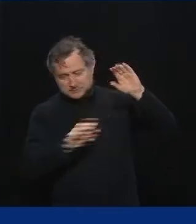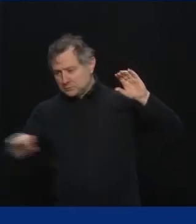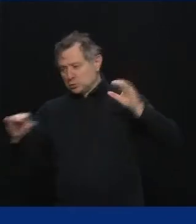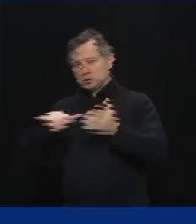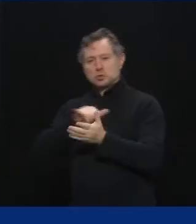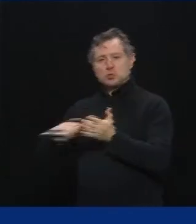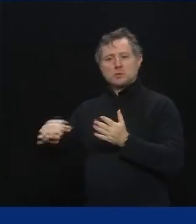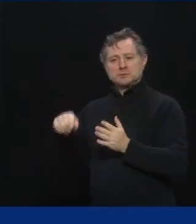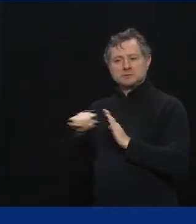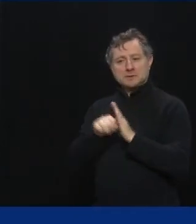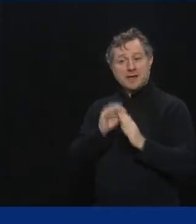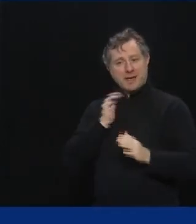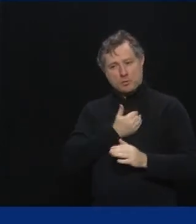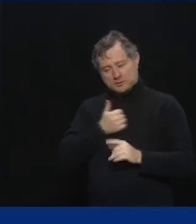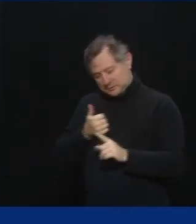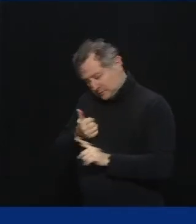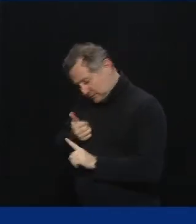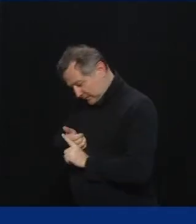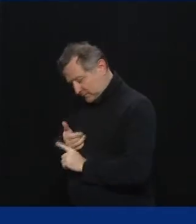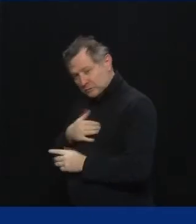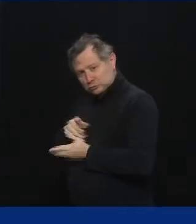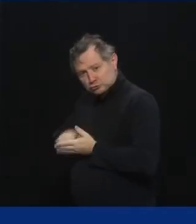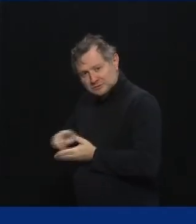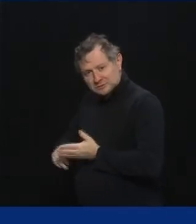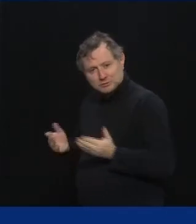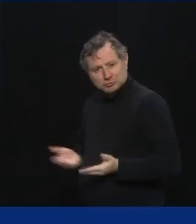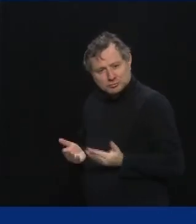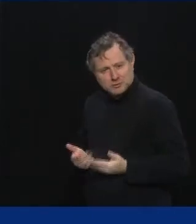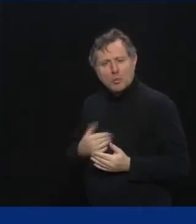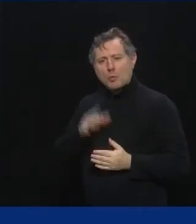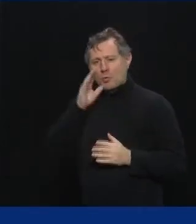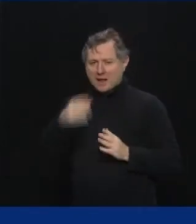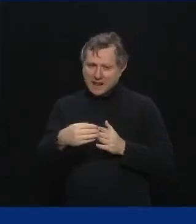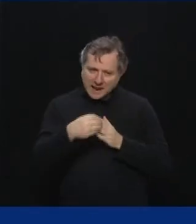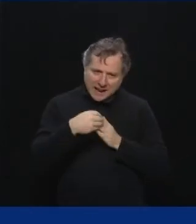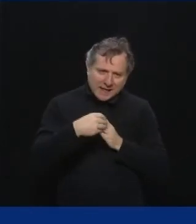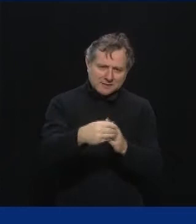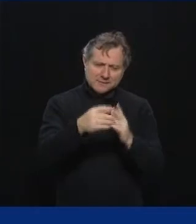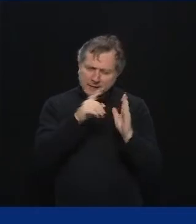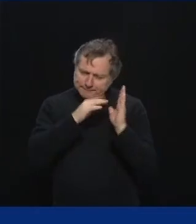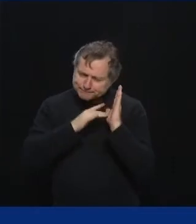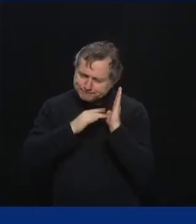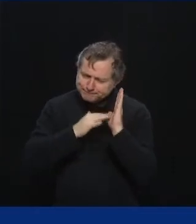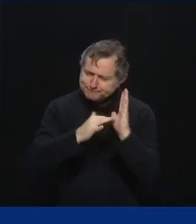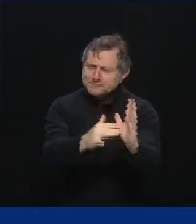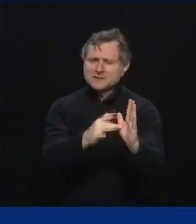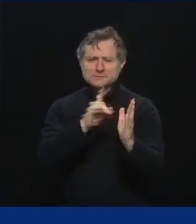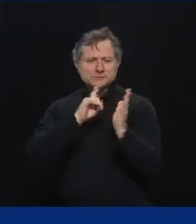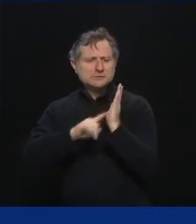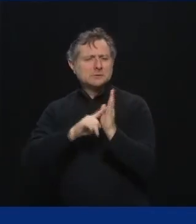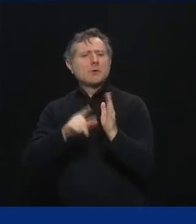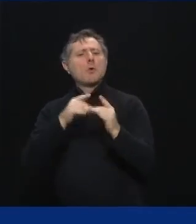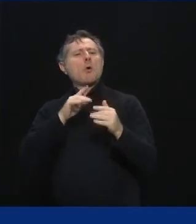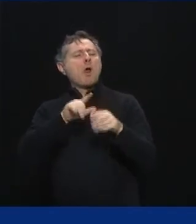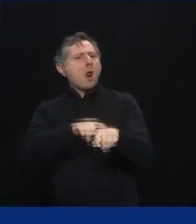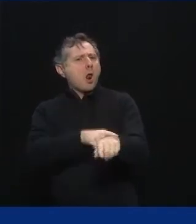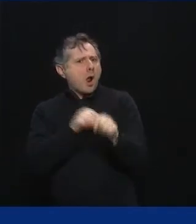WE WILL MAKE SURE THAT NEW YORK WILL BE SETTING UP OUR OWN RESEARCH ENTITIES TO TAKE STEPS.